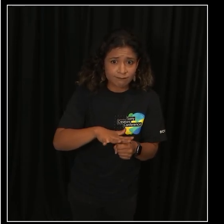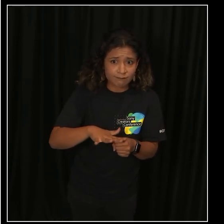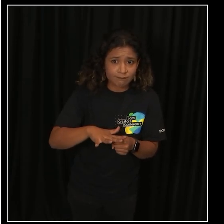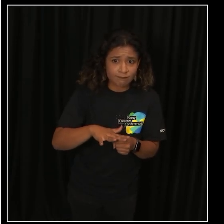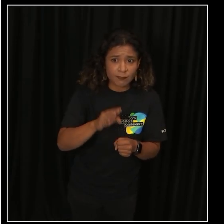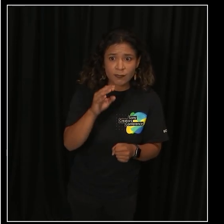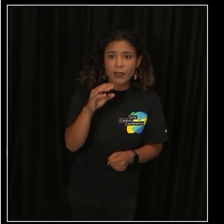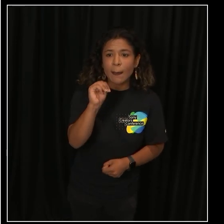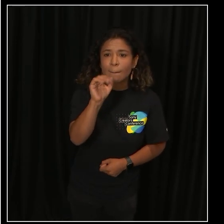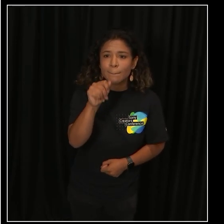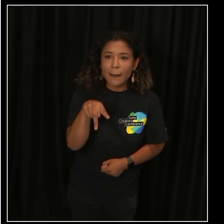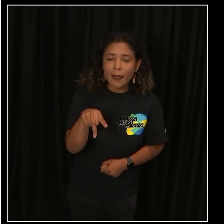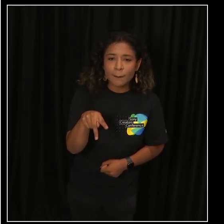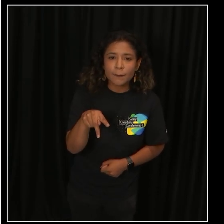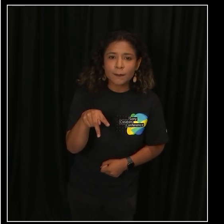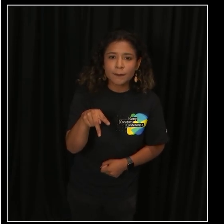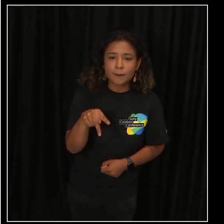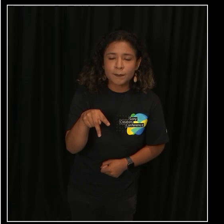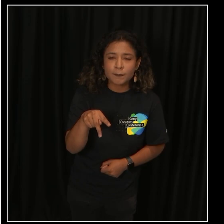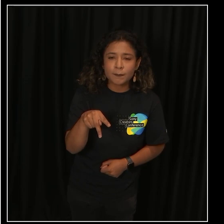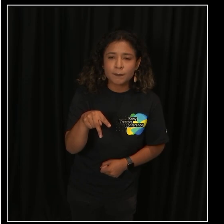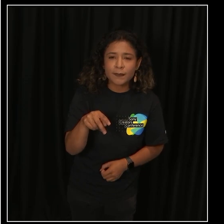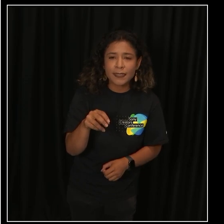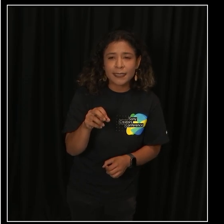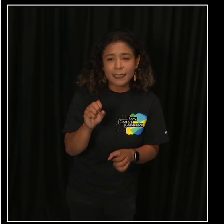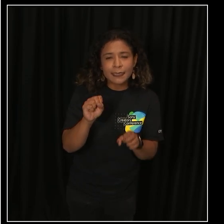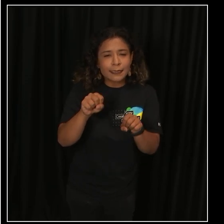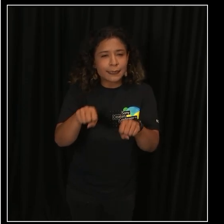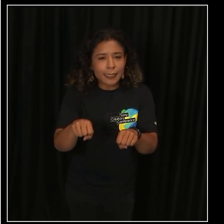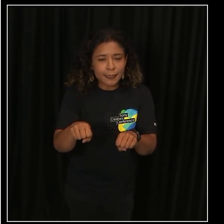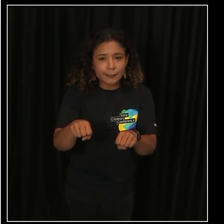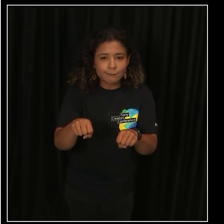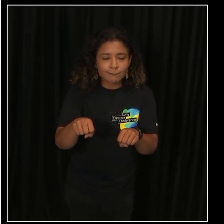in other words to local reflections and local occlusions